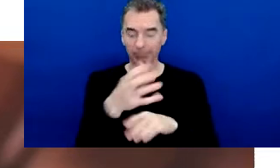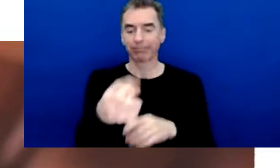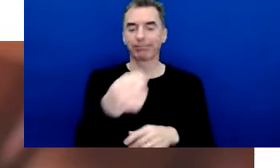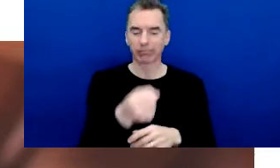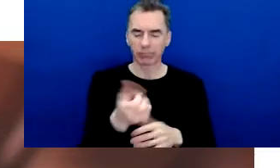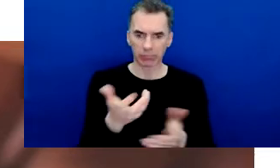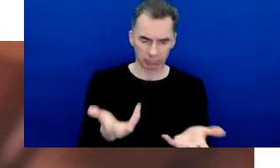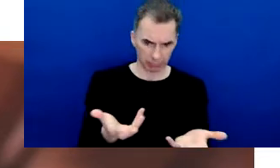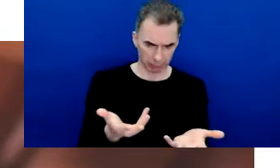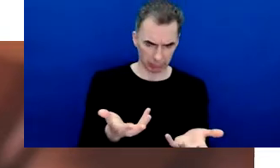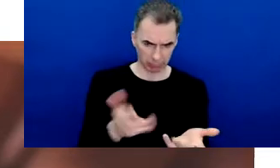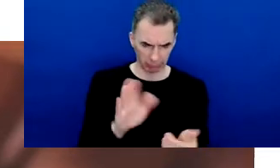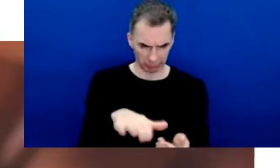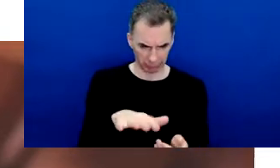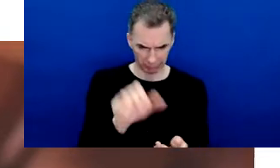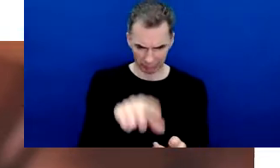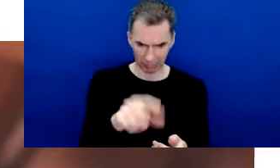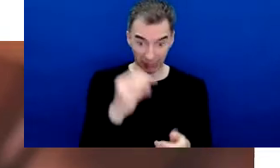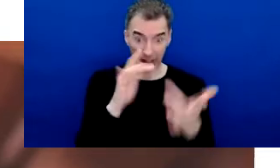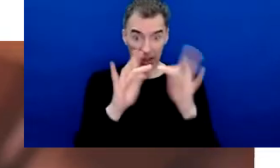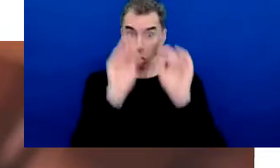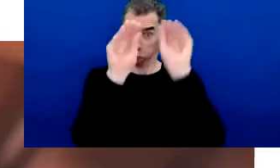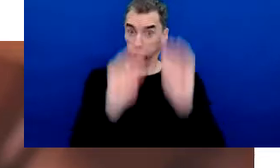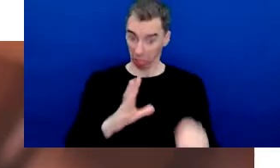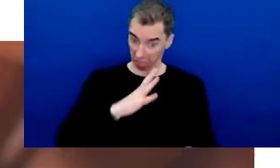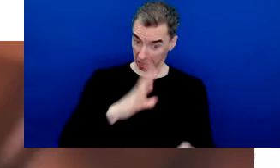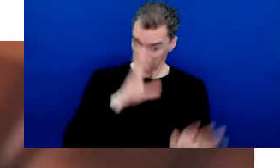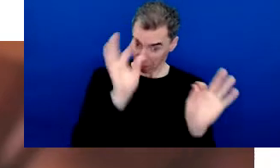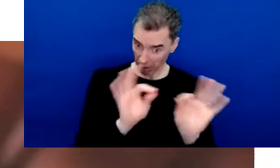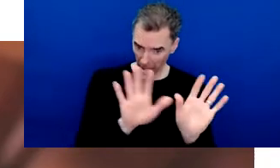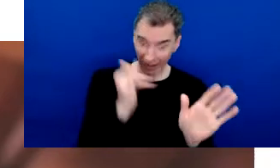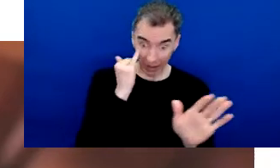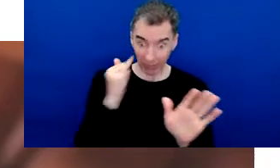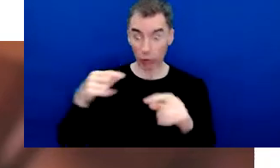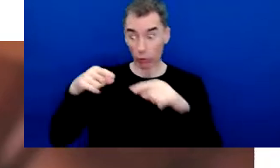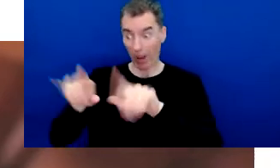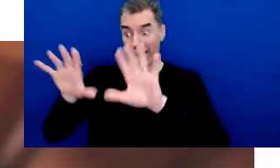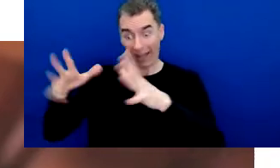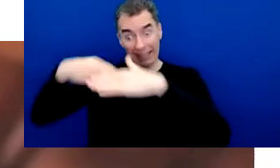stand up in the middle of your class if you were all here physically and say that same statement to your teacher?